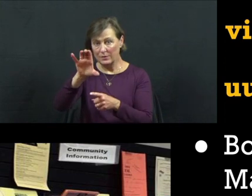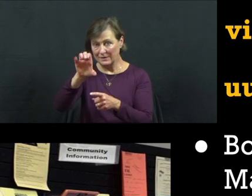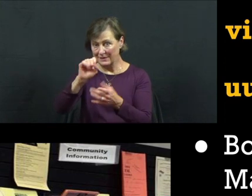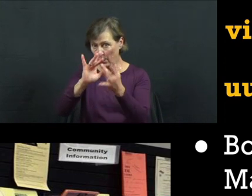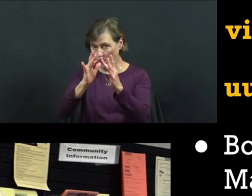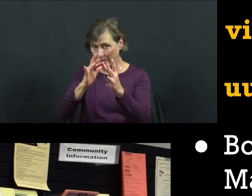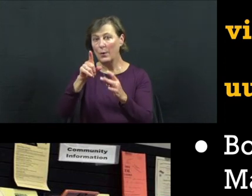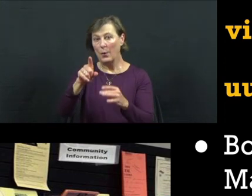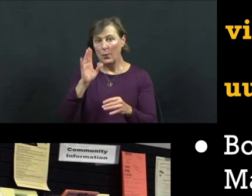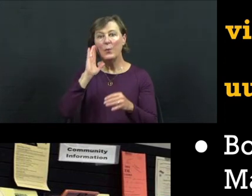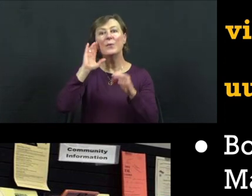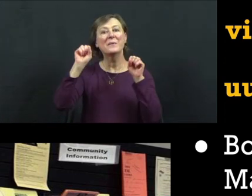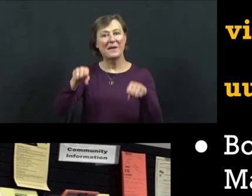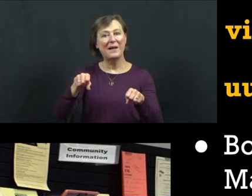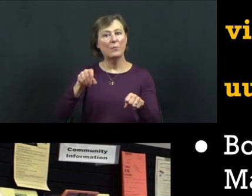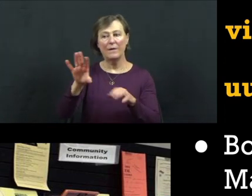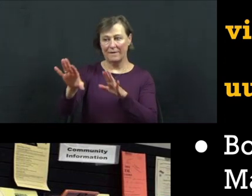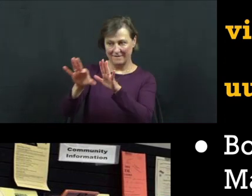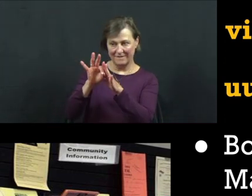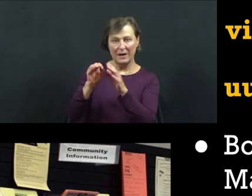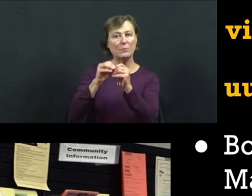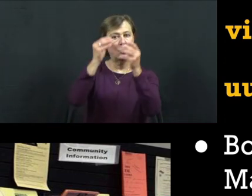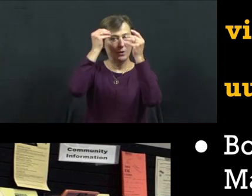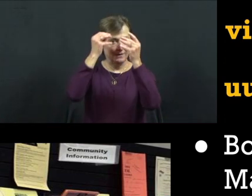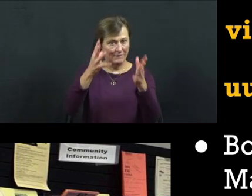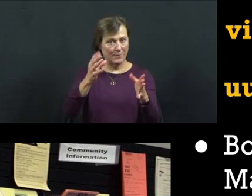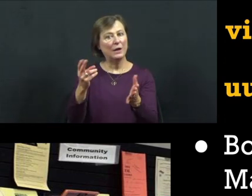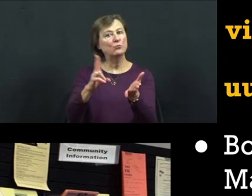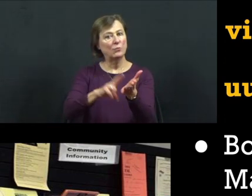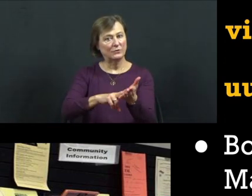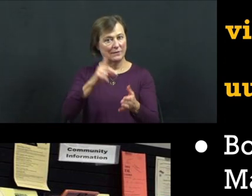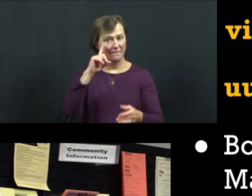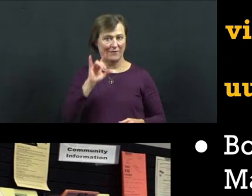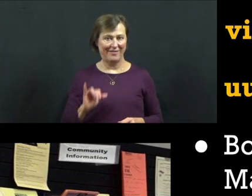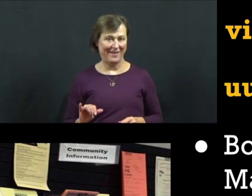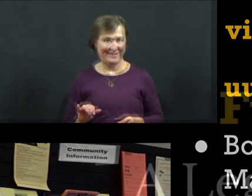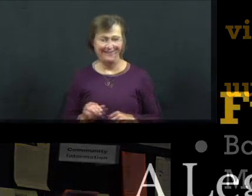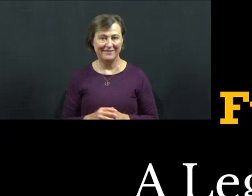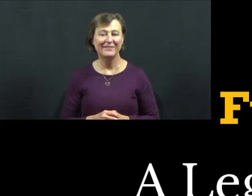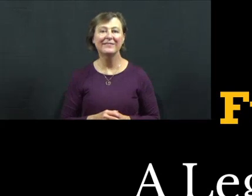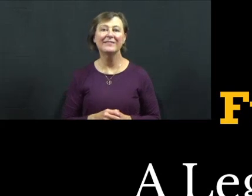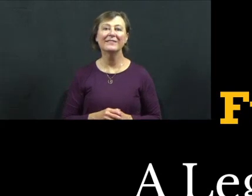you will be able to find more information and register for that.